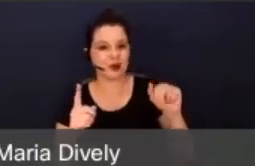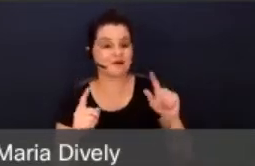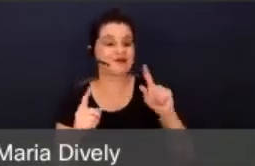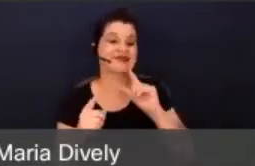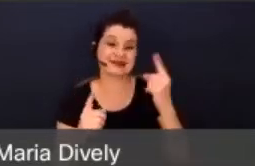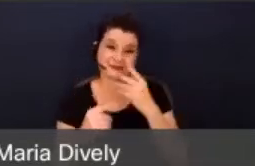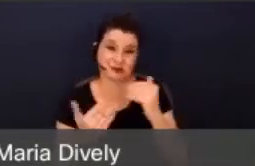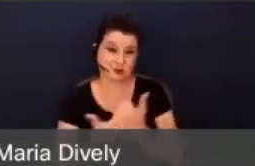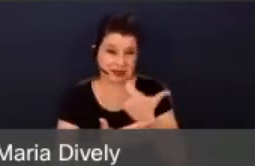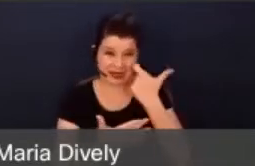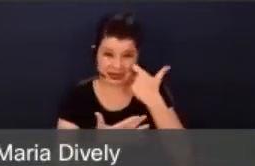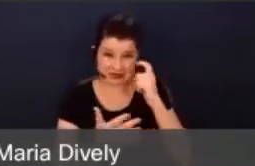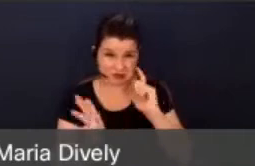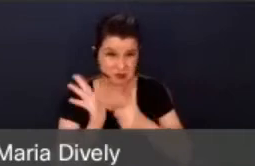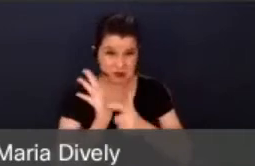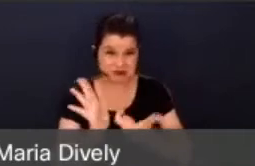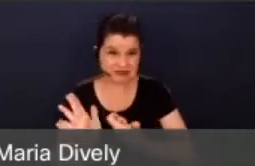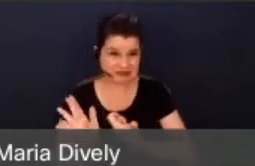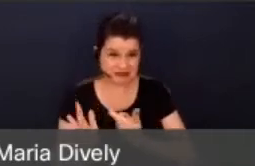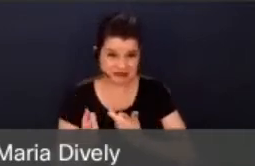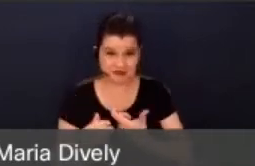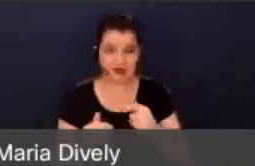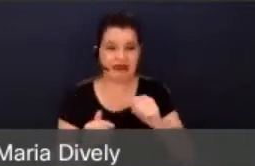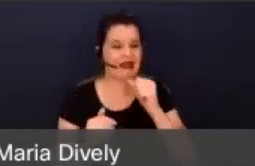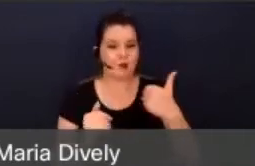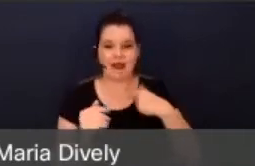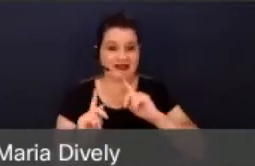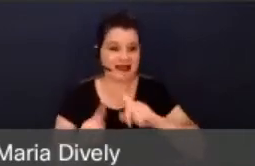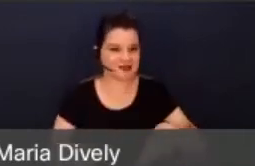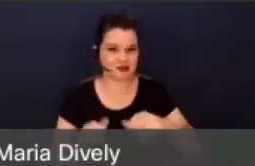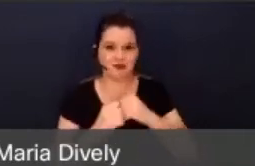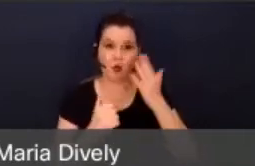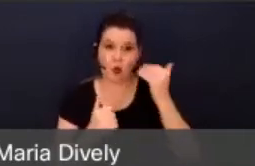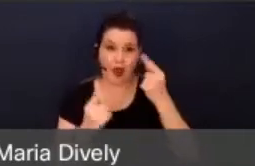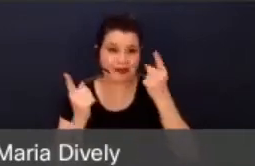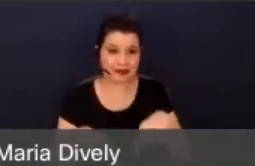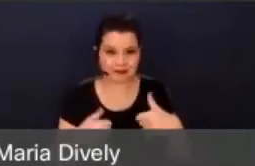I've just started seeing myself. I don't have an answer for why it's happening,